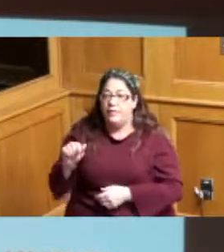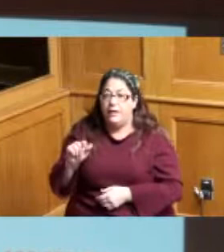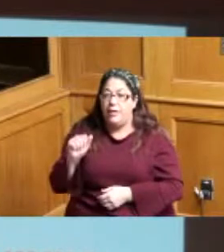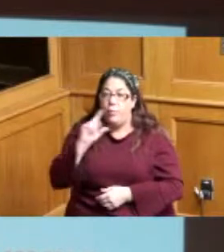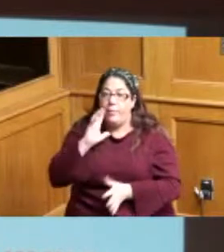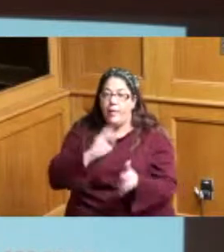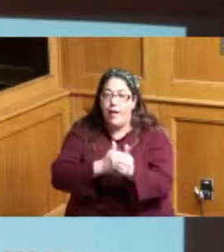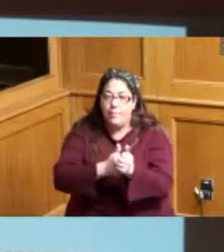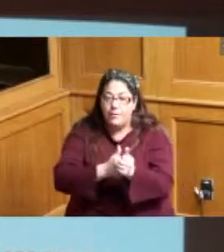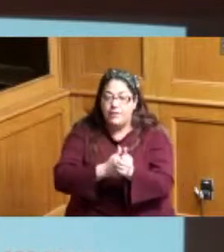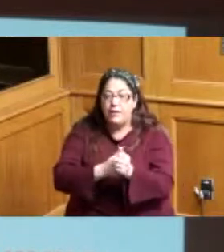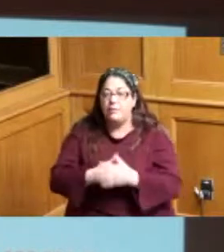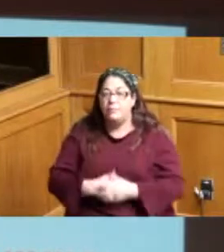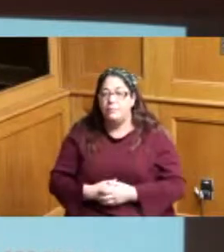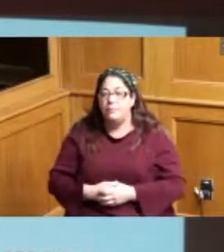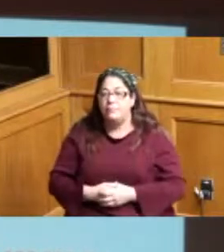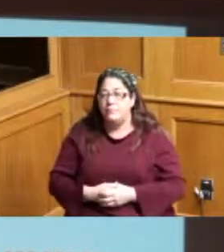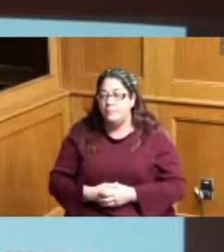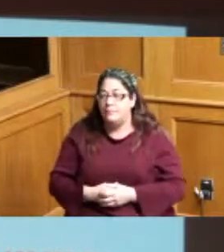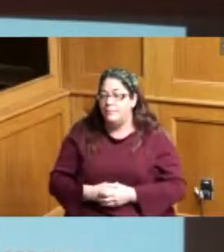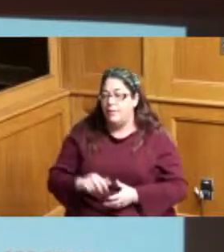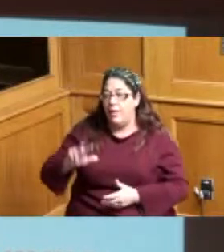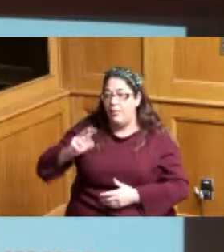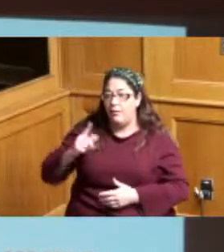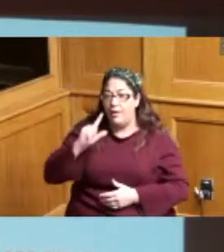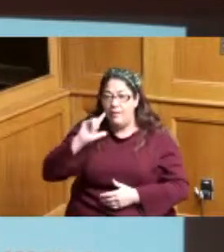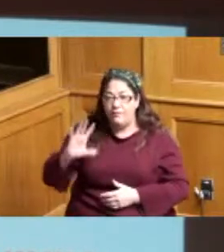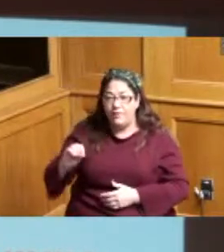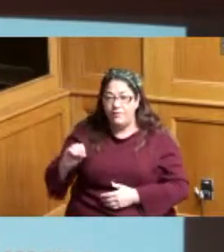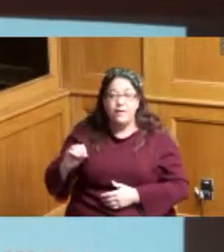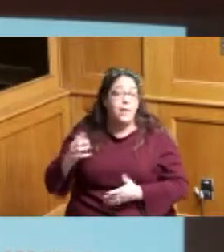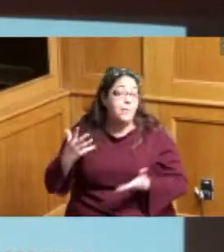so it may not be three dollars and fifty cents at that time it may be something slightly different